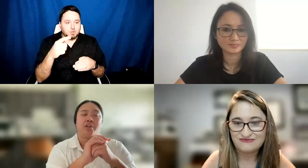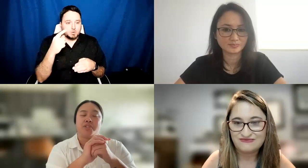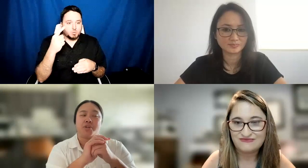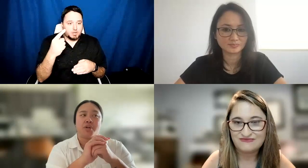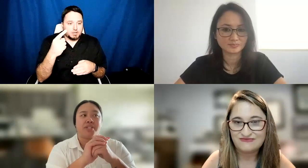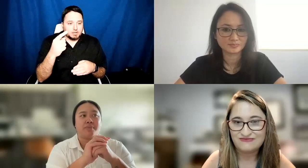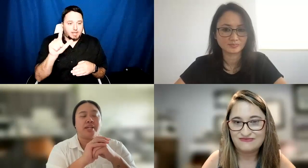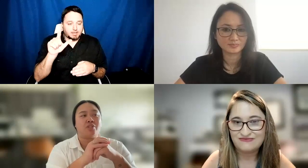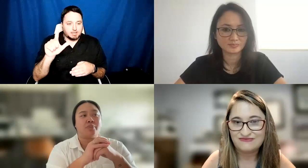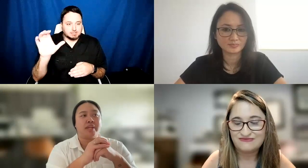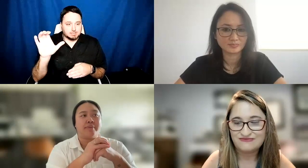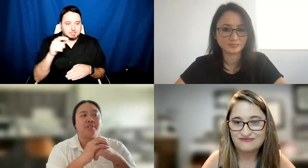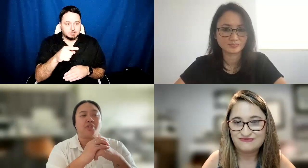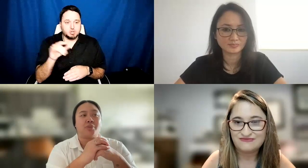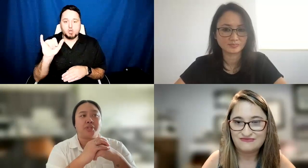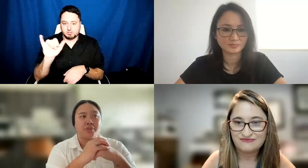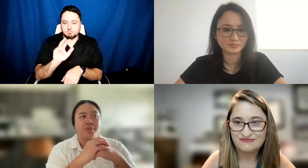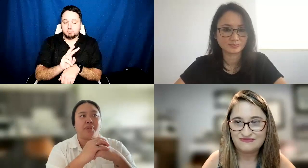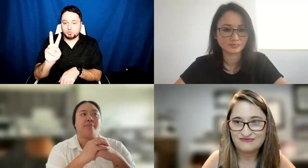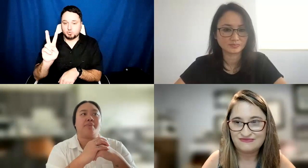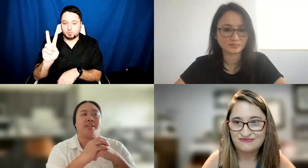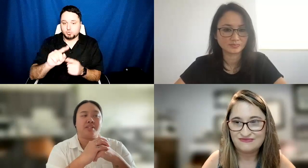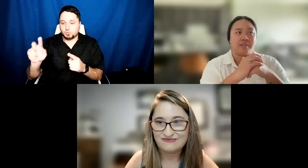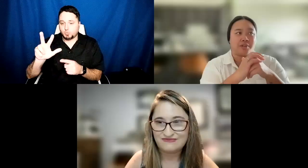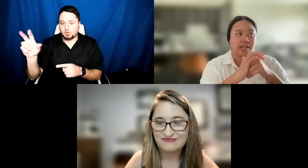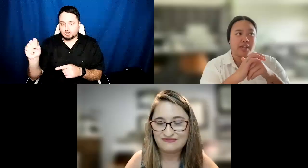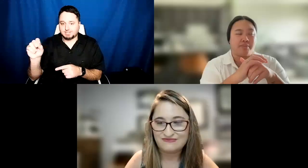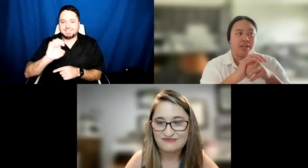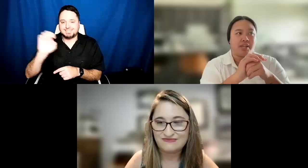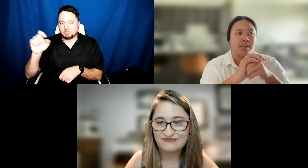that's also going to be at 2:00 PM to 3:30 PM Eastern time.